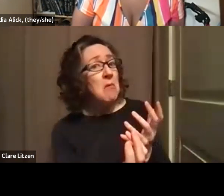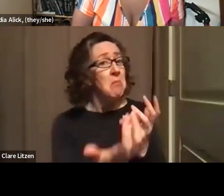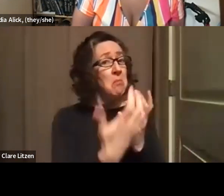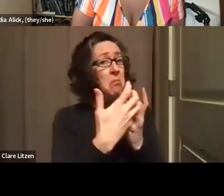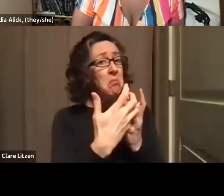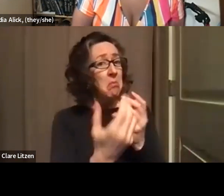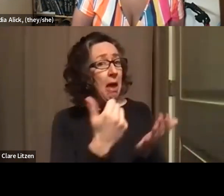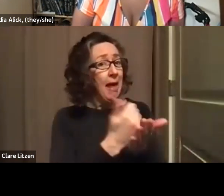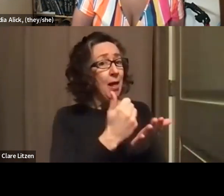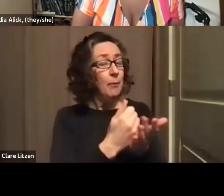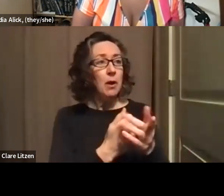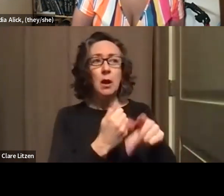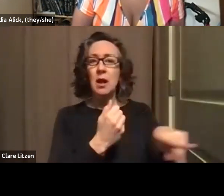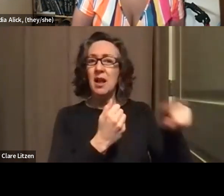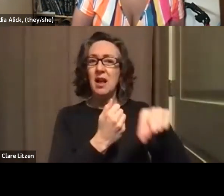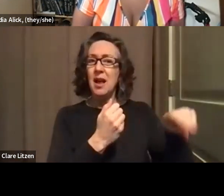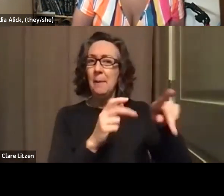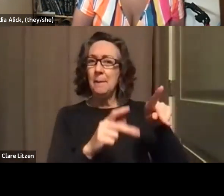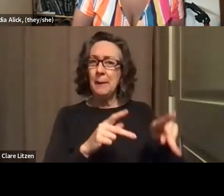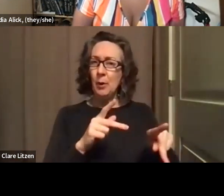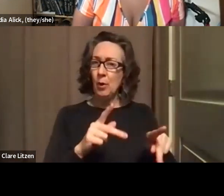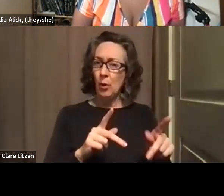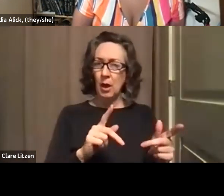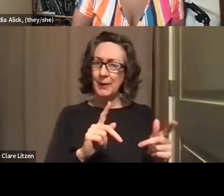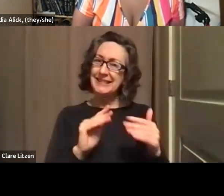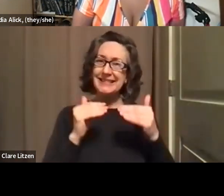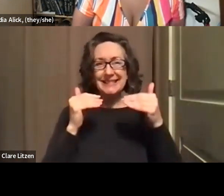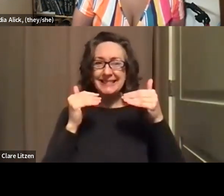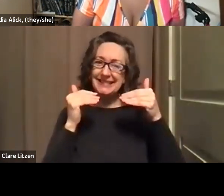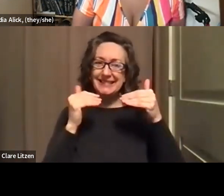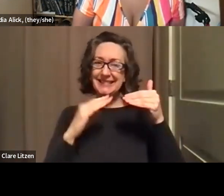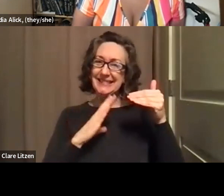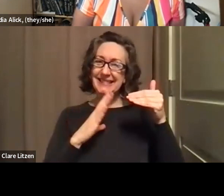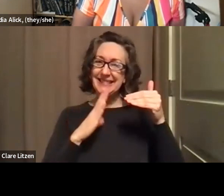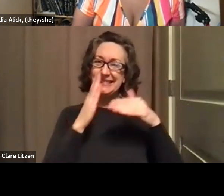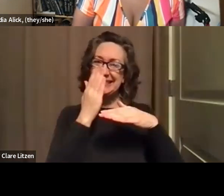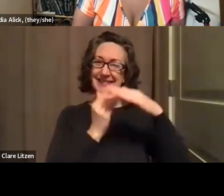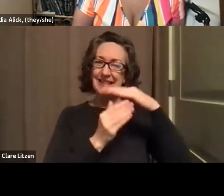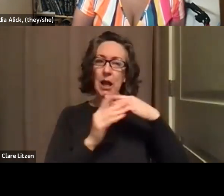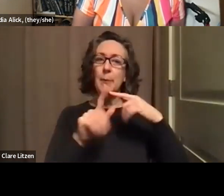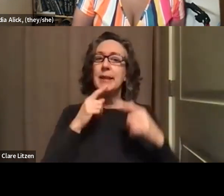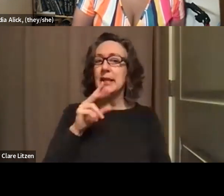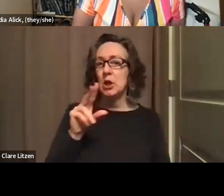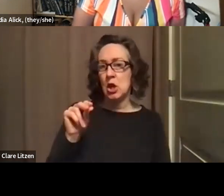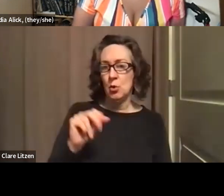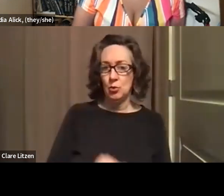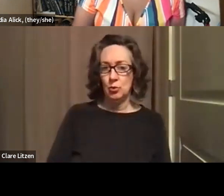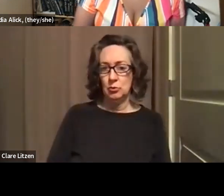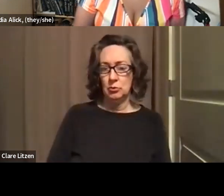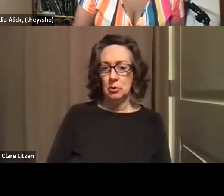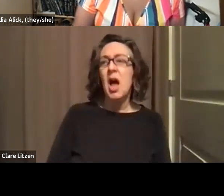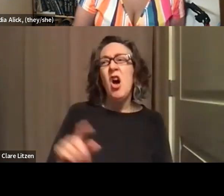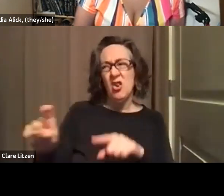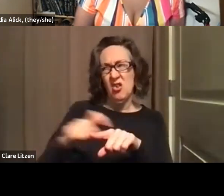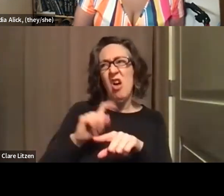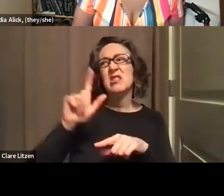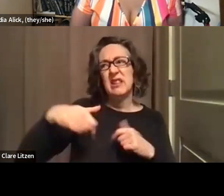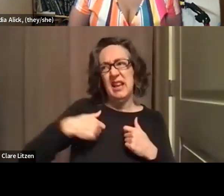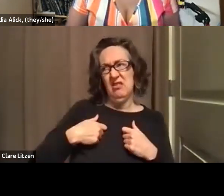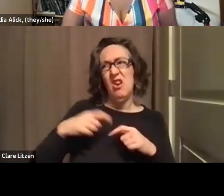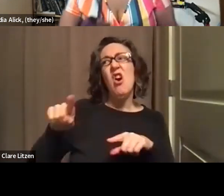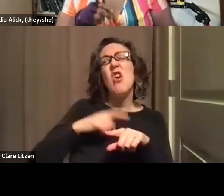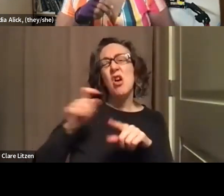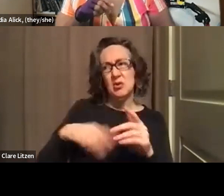People were really smiling and nice, when they said no, and call us when you are better.